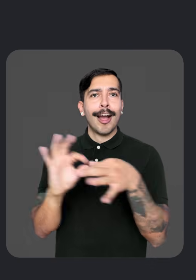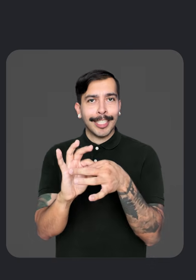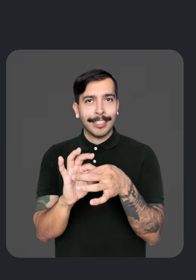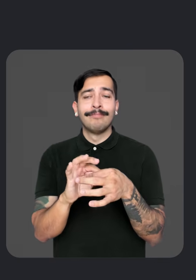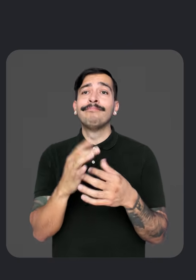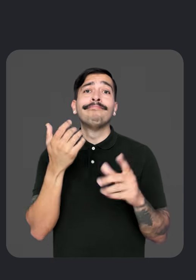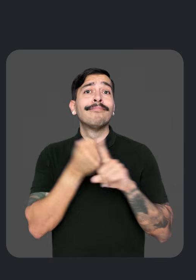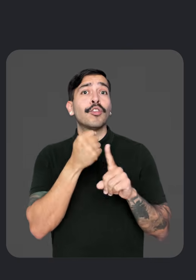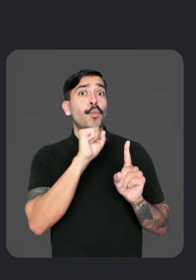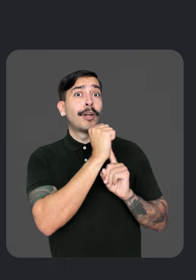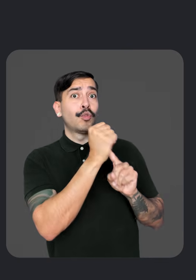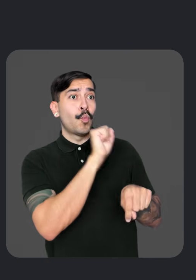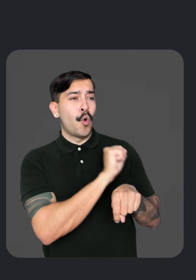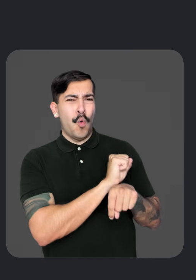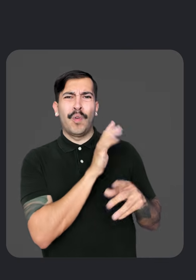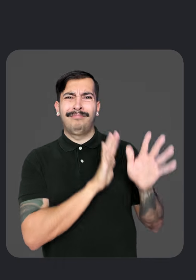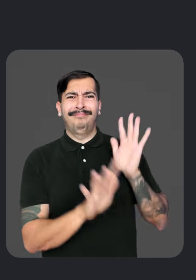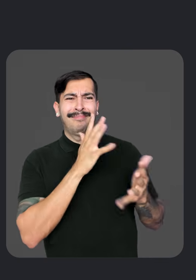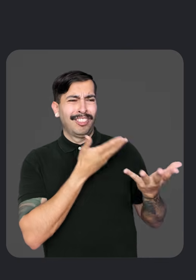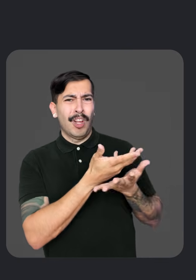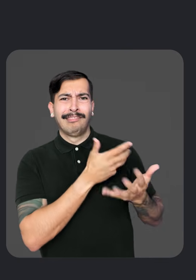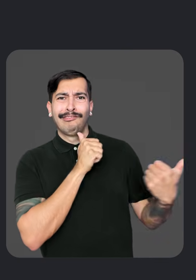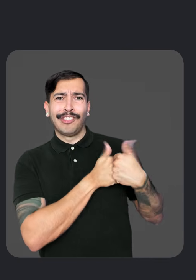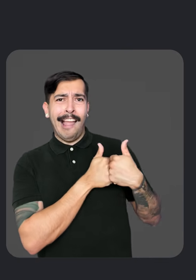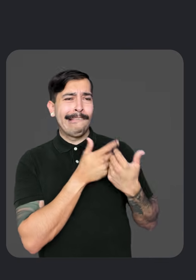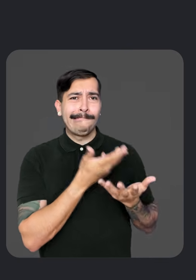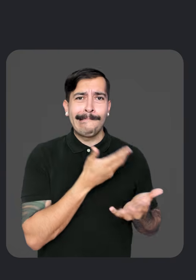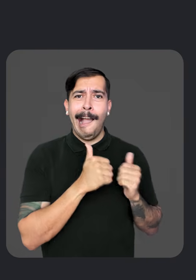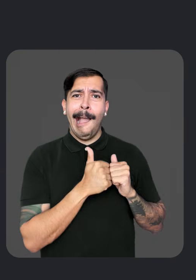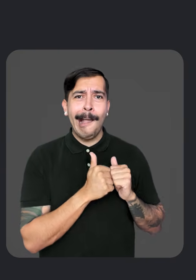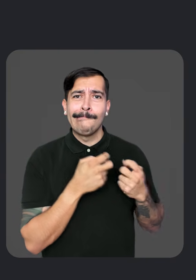So whether you'd like help navigating a socially challenging workplace situation